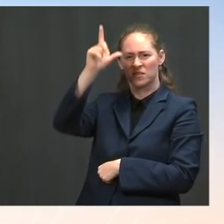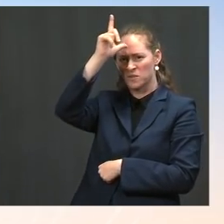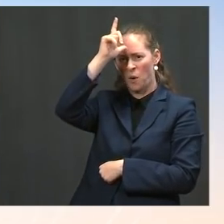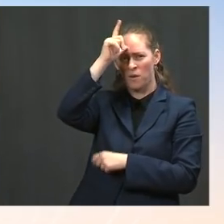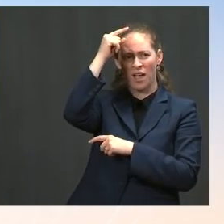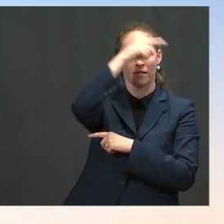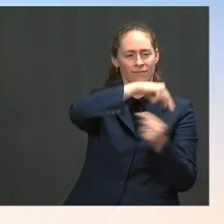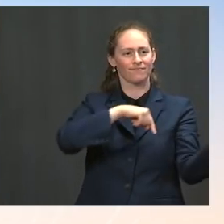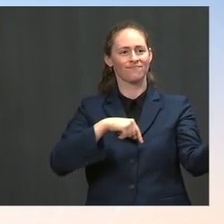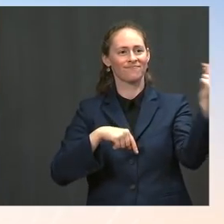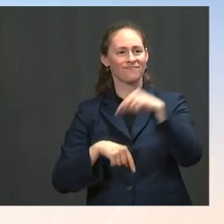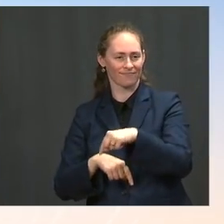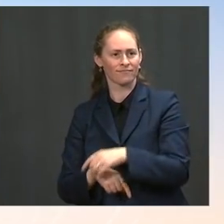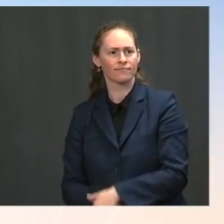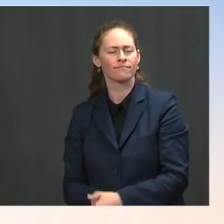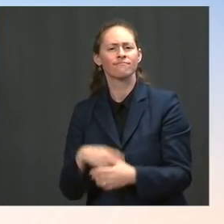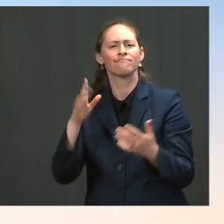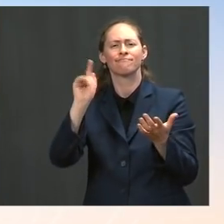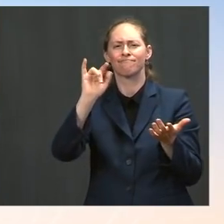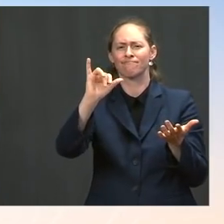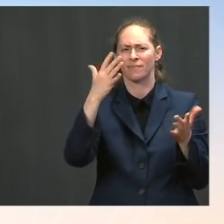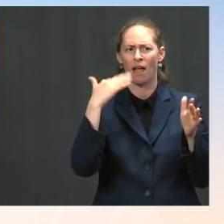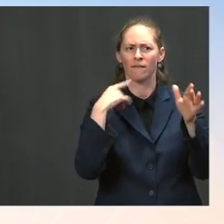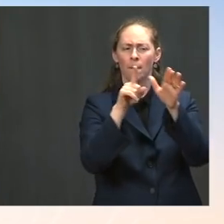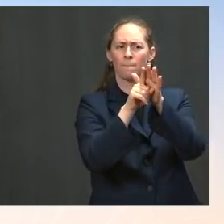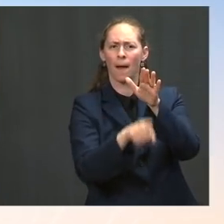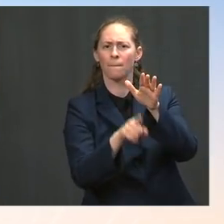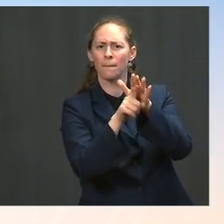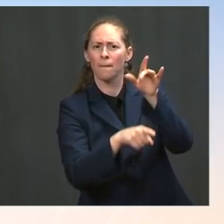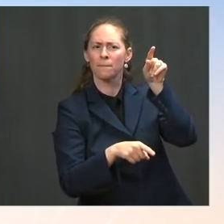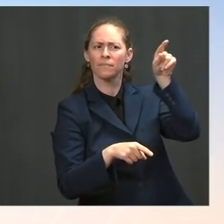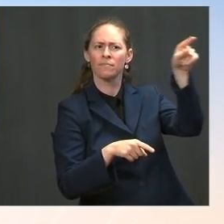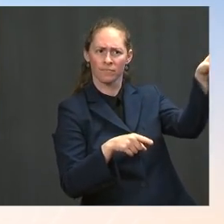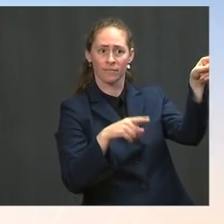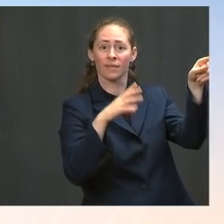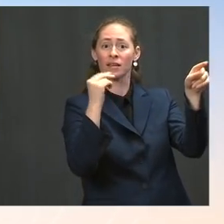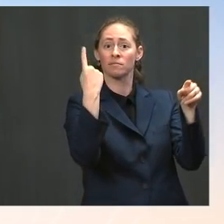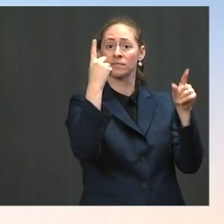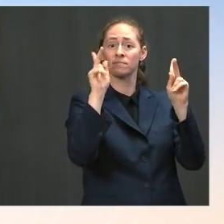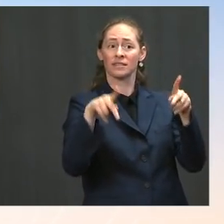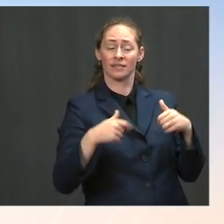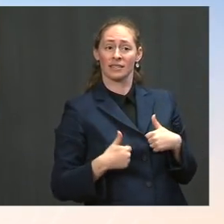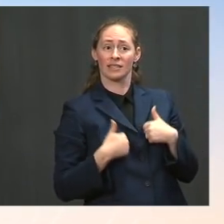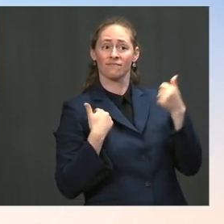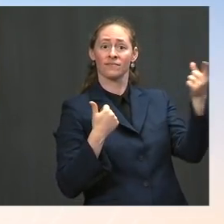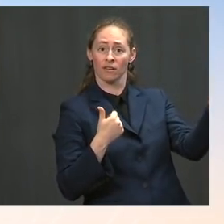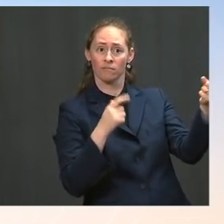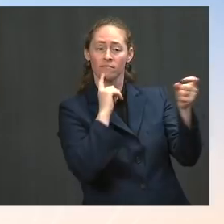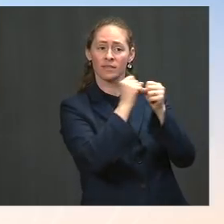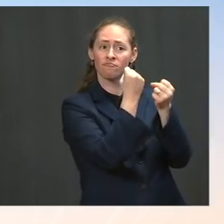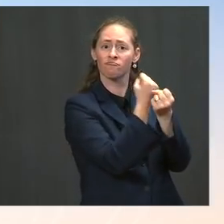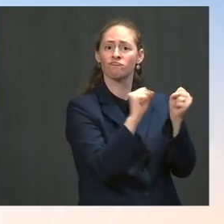that's still living in Jordan freely -- did a call for extradition come up? Ms. Psaki: It's a great question.